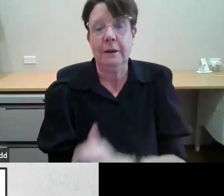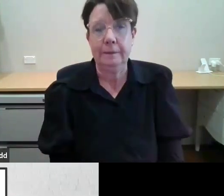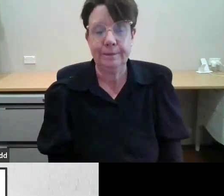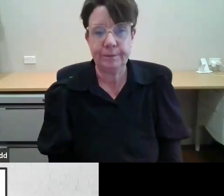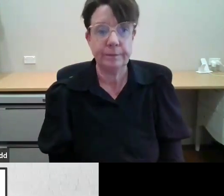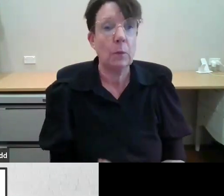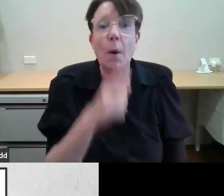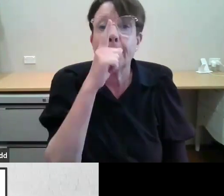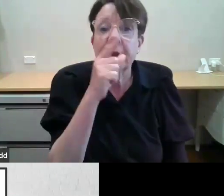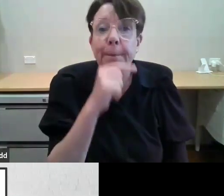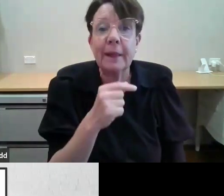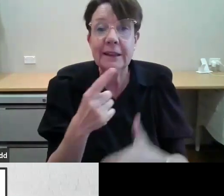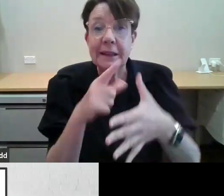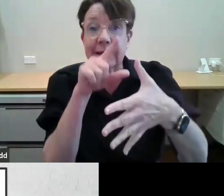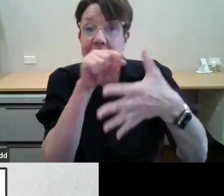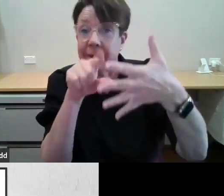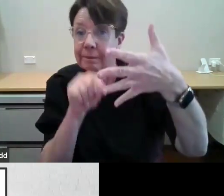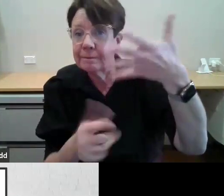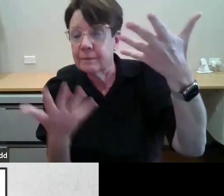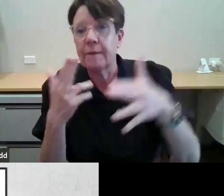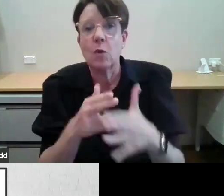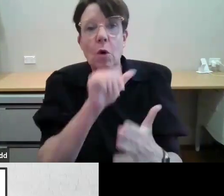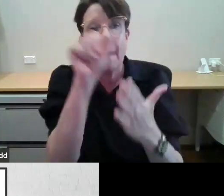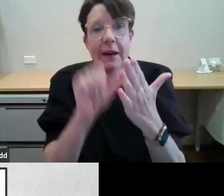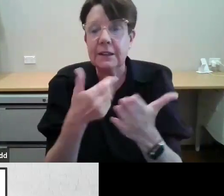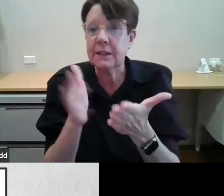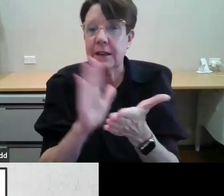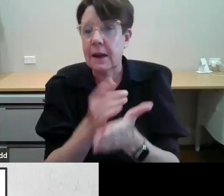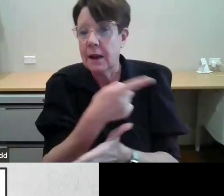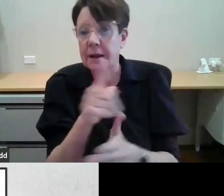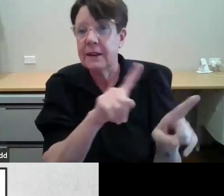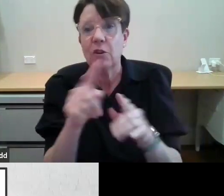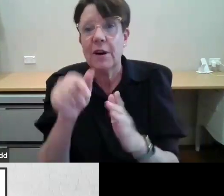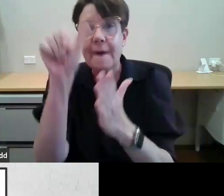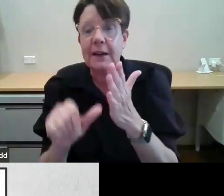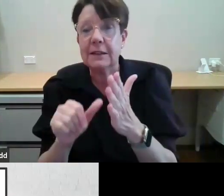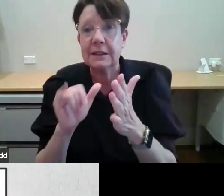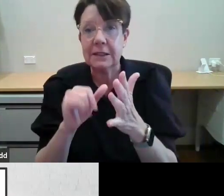and be mocked regenerative and I really like that idea of what resources are you dreaming with.